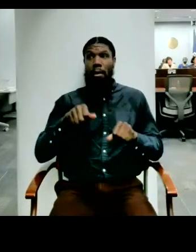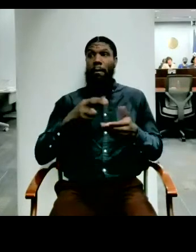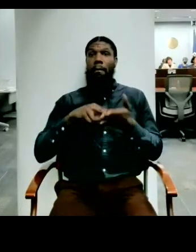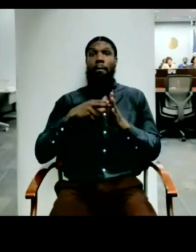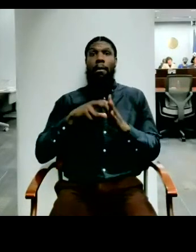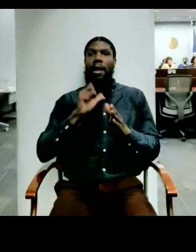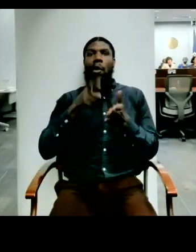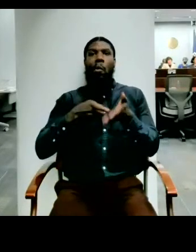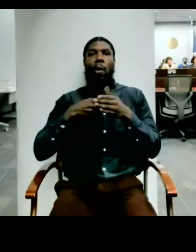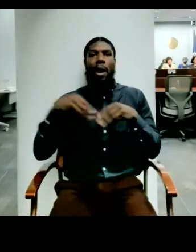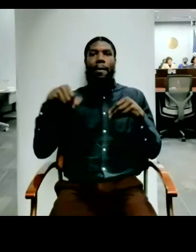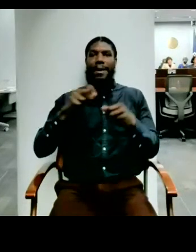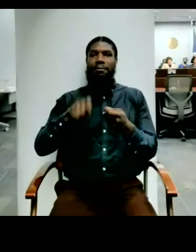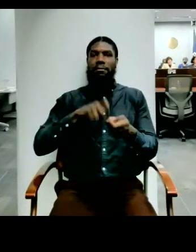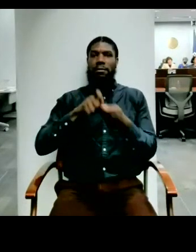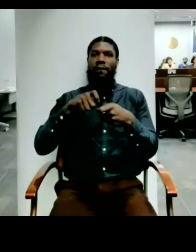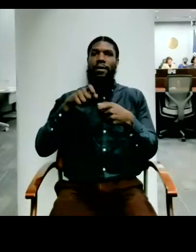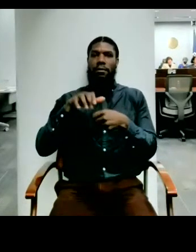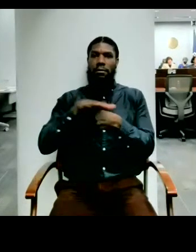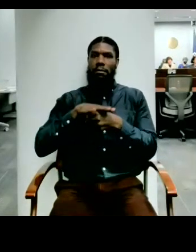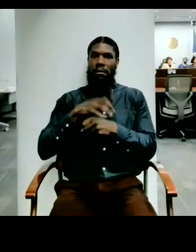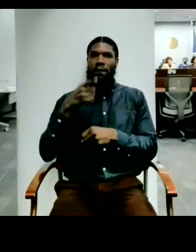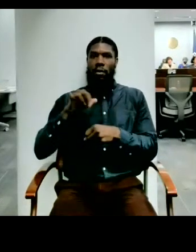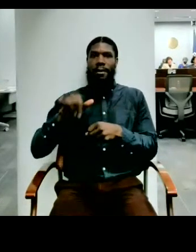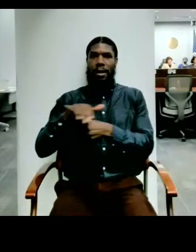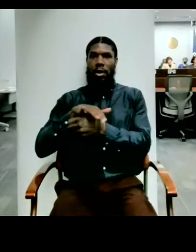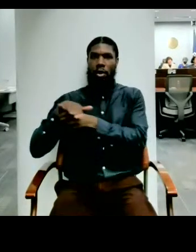You want to be careful of the downside don't want to hurt people.